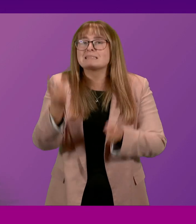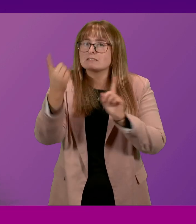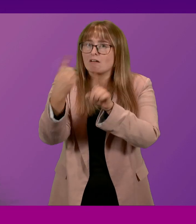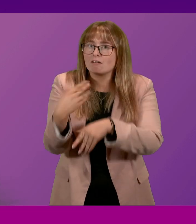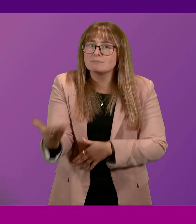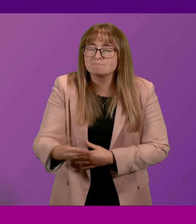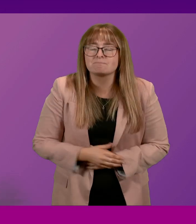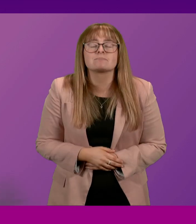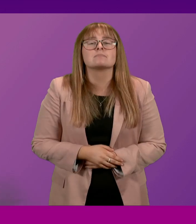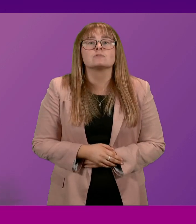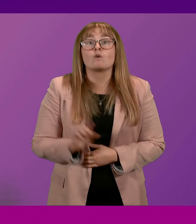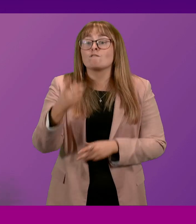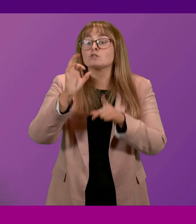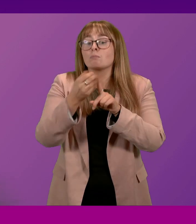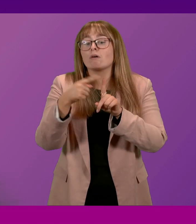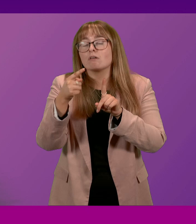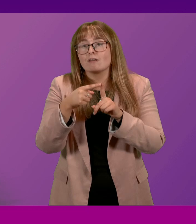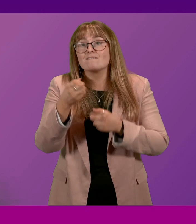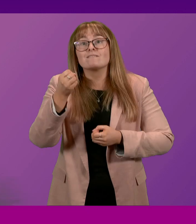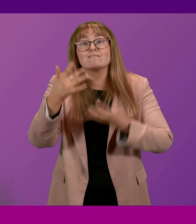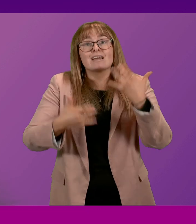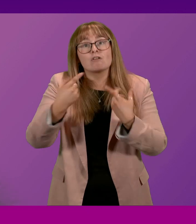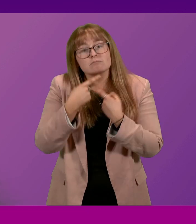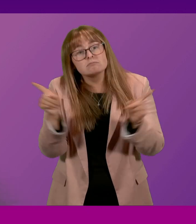The first point that I will make is that figures published this week show that record levels of